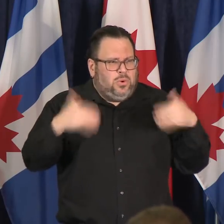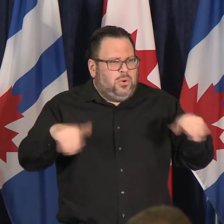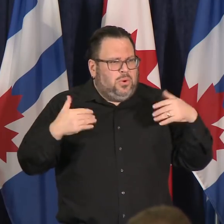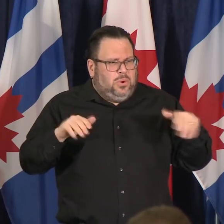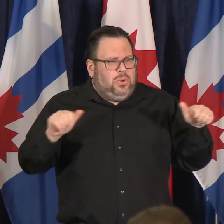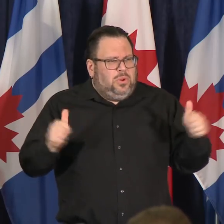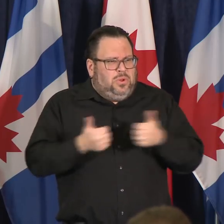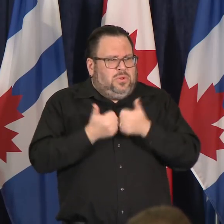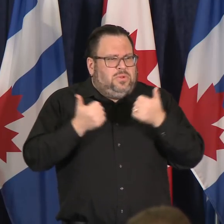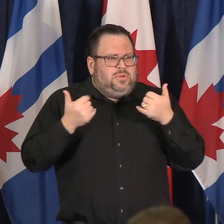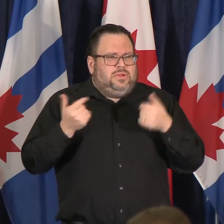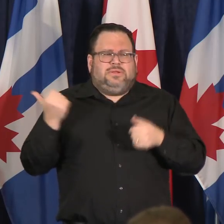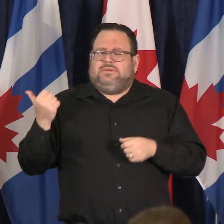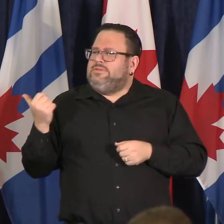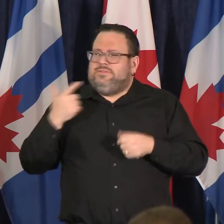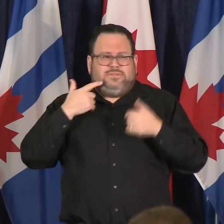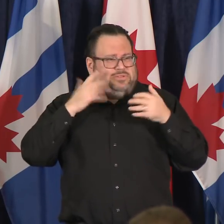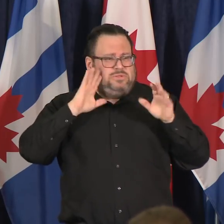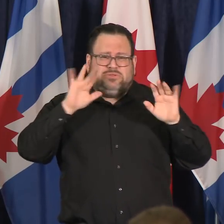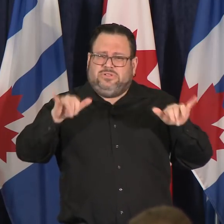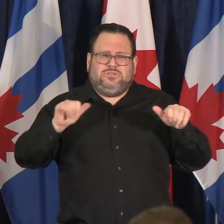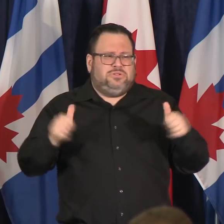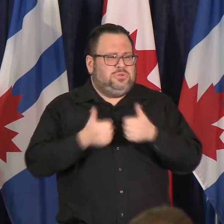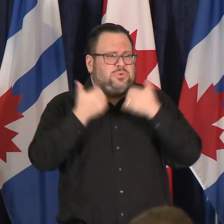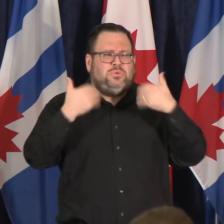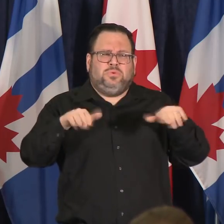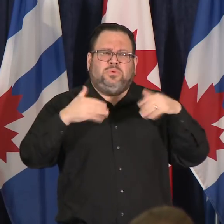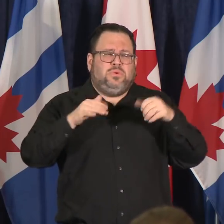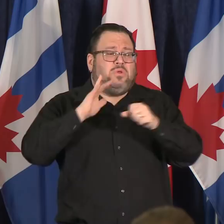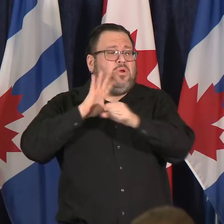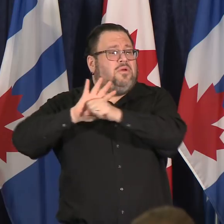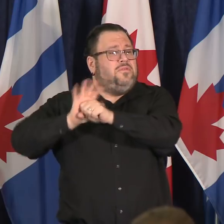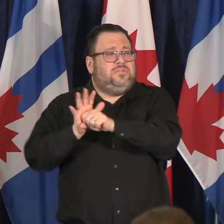talking about a virus that was only discovered in January so it's a virus